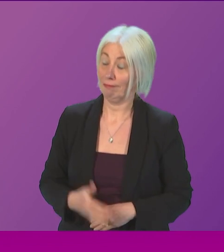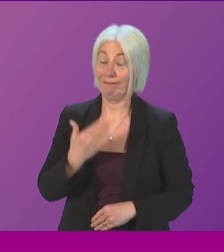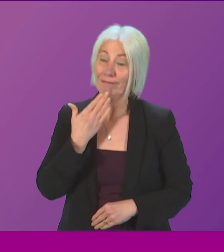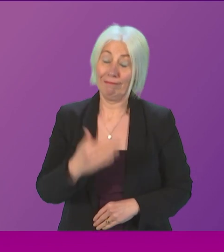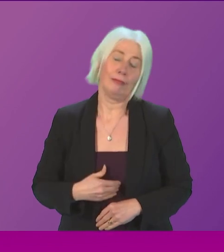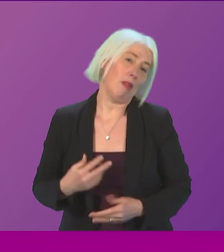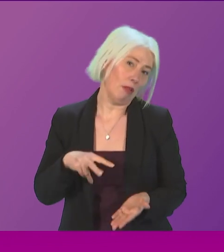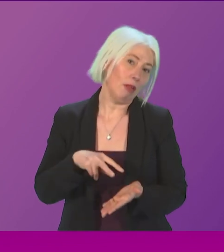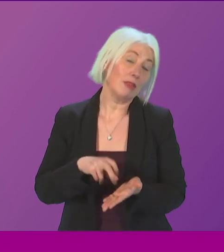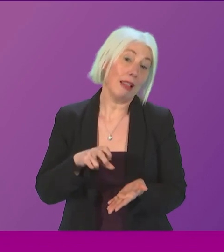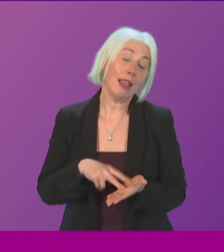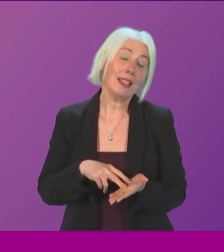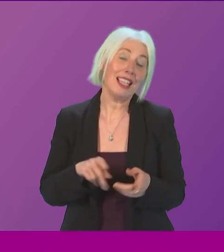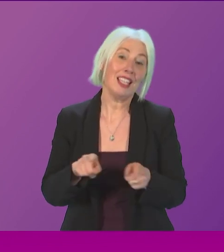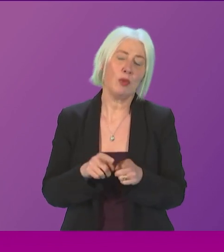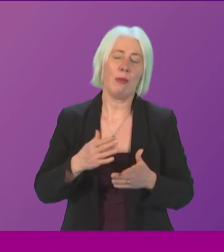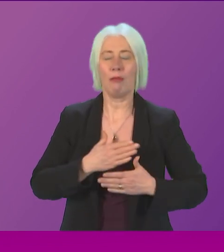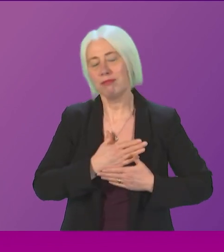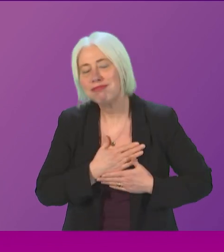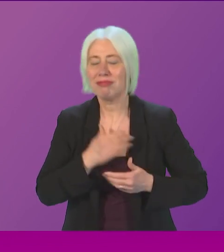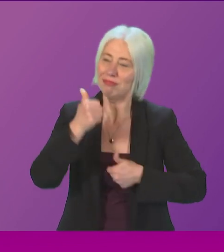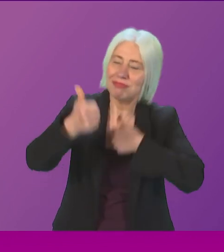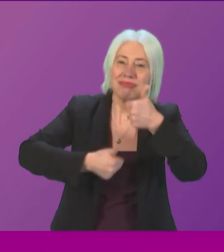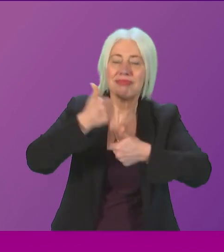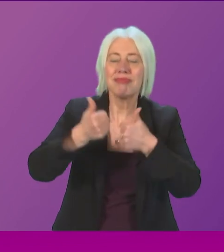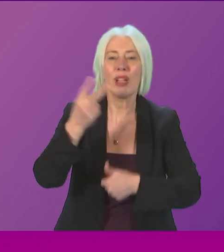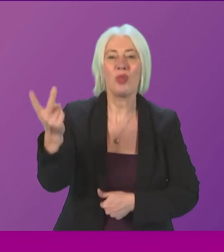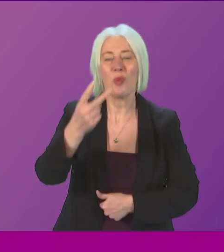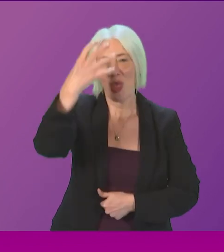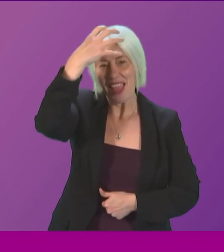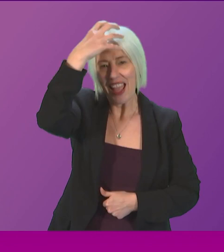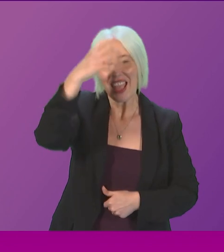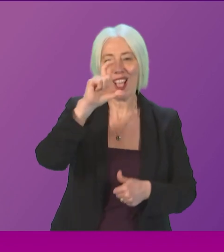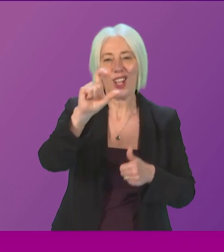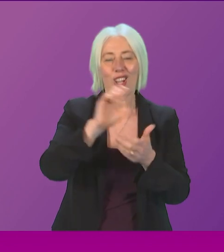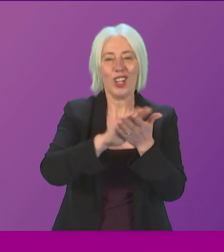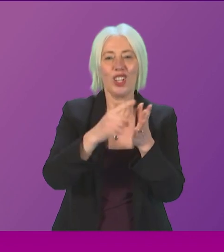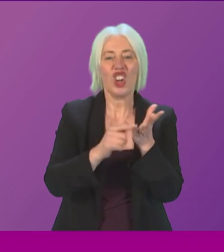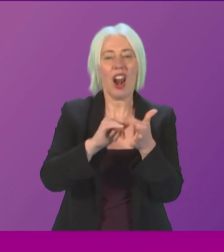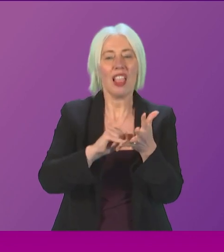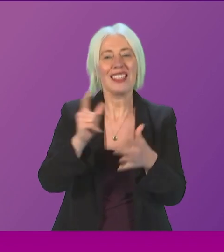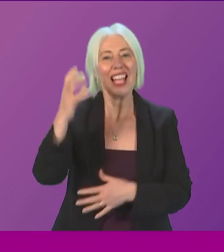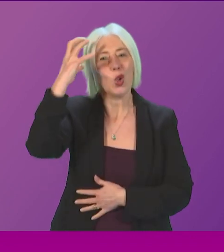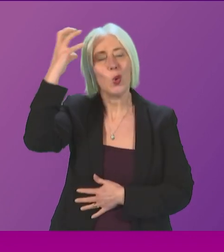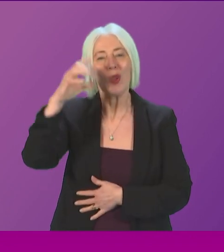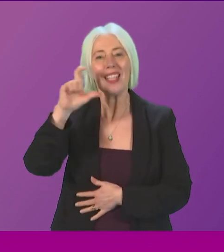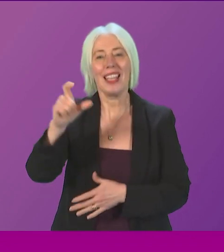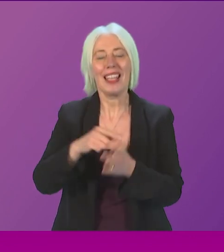I am delighted to put on record my heartfelt congratulations to their Royal Highnesses King Charles and Queen Camilla on their coronation.